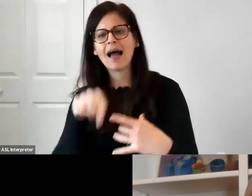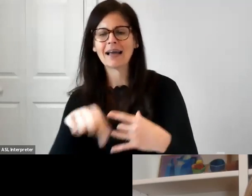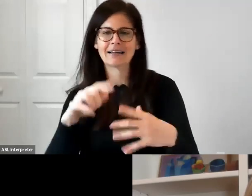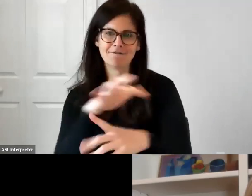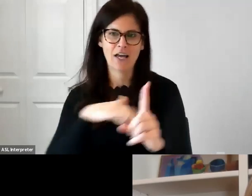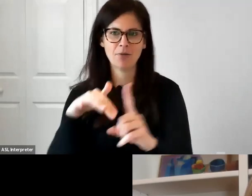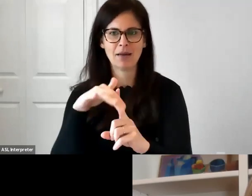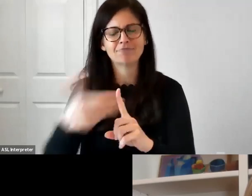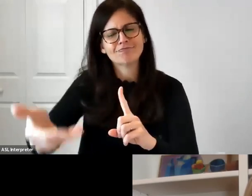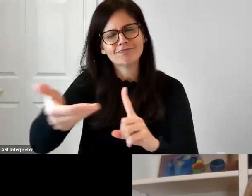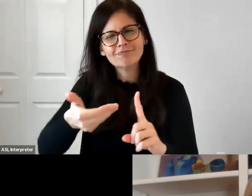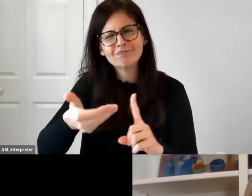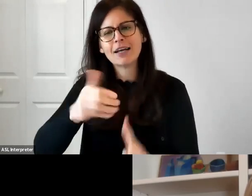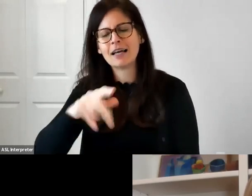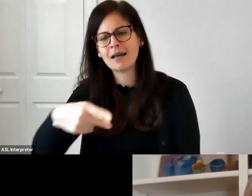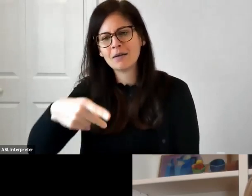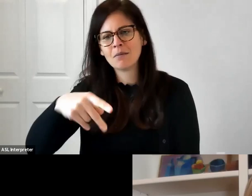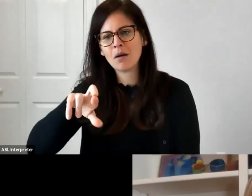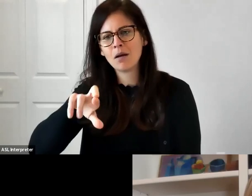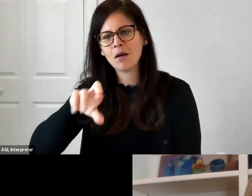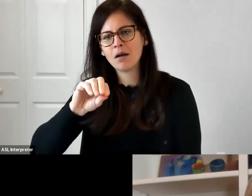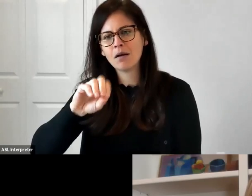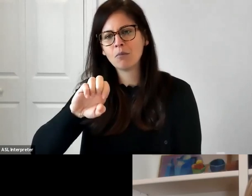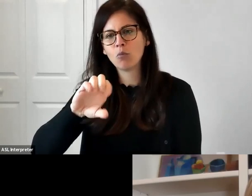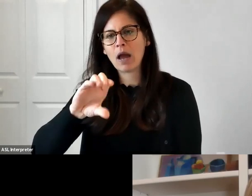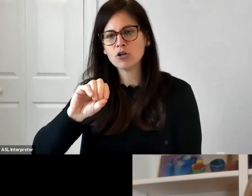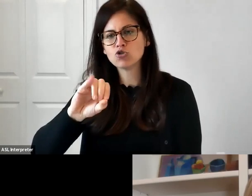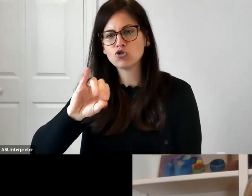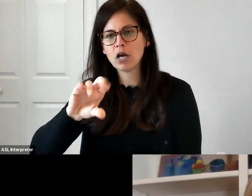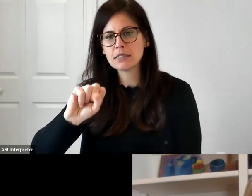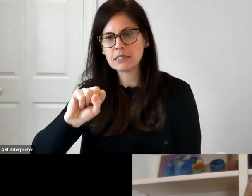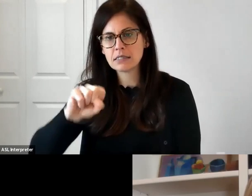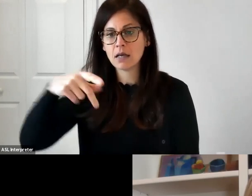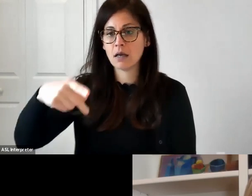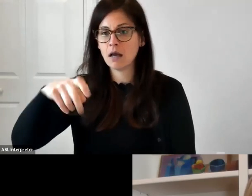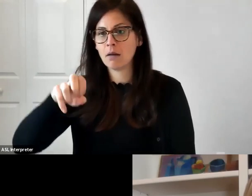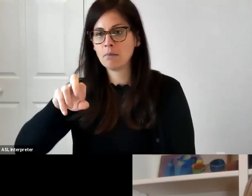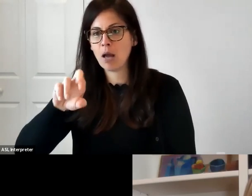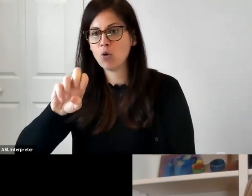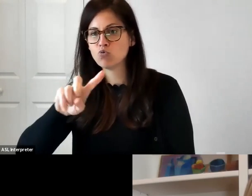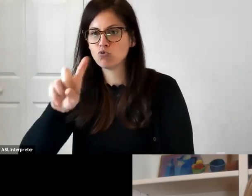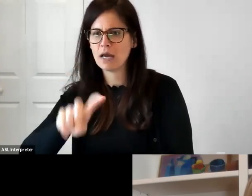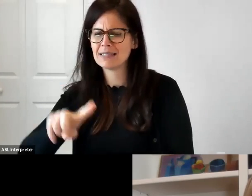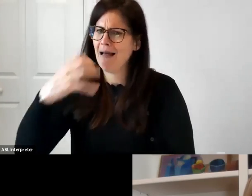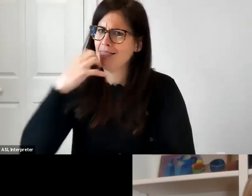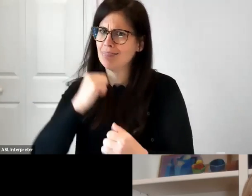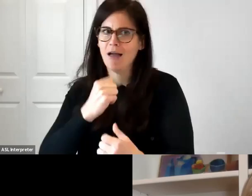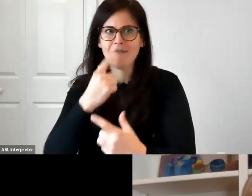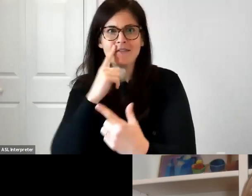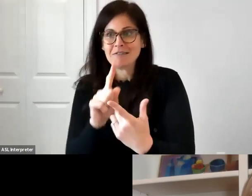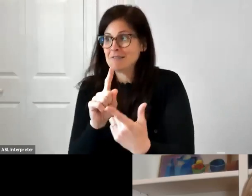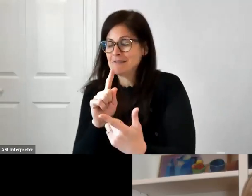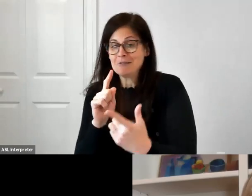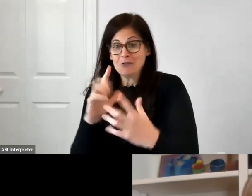And I love the story of how I met Precious, because I didn't really meet Precious.